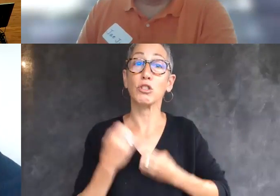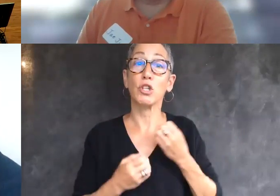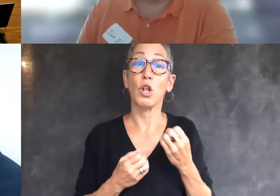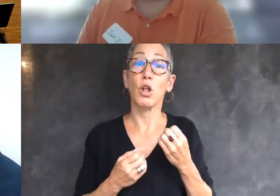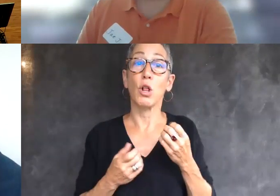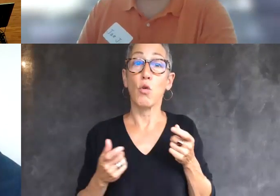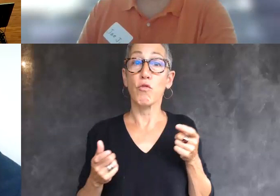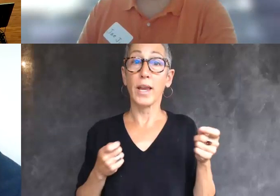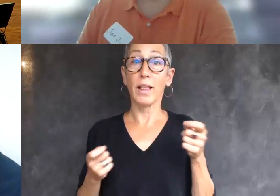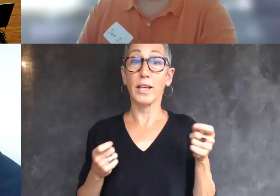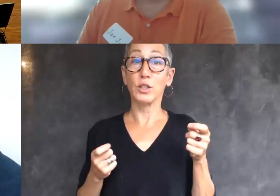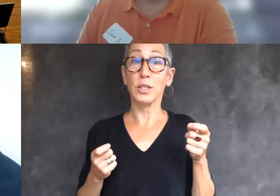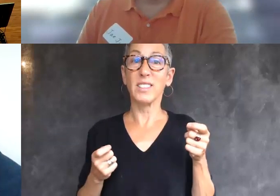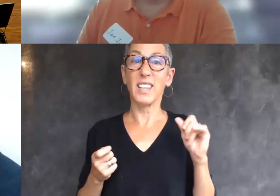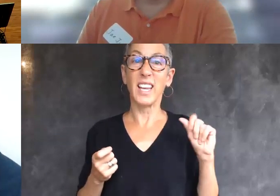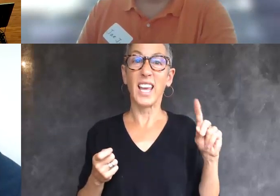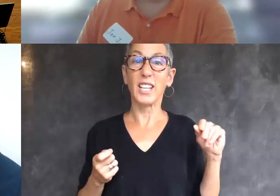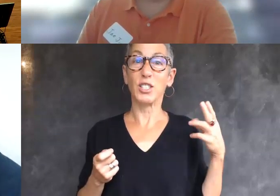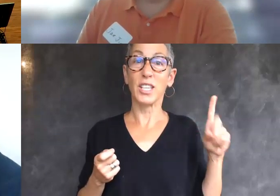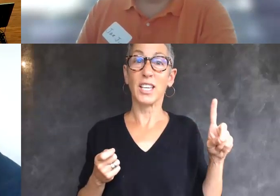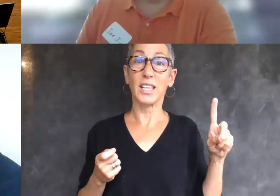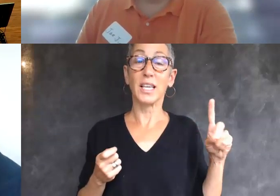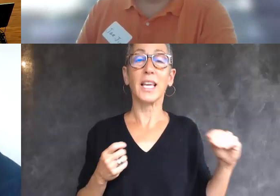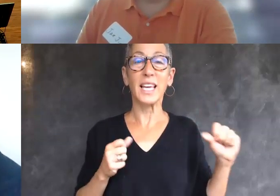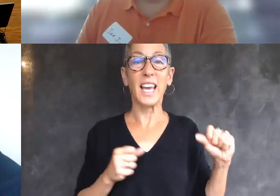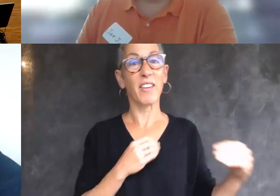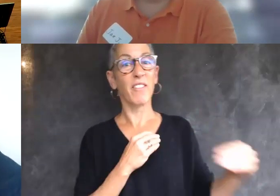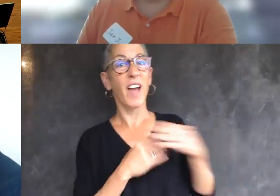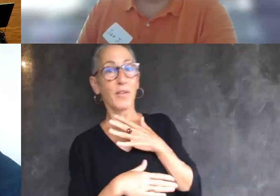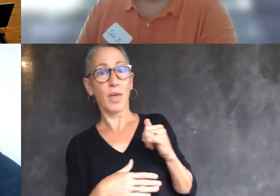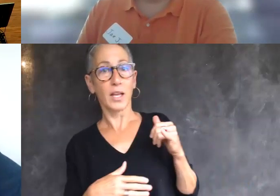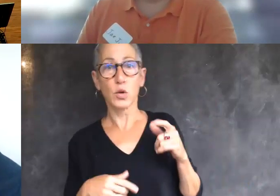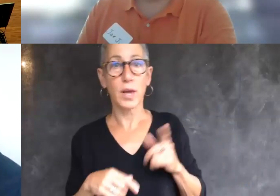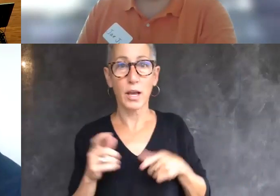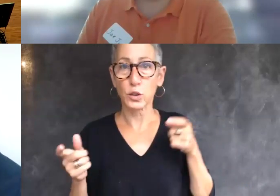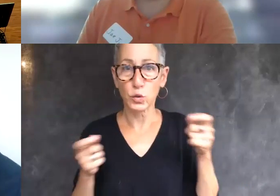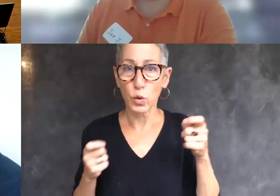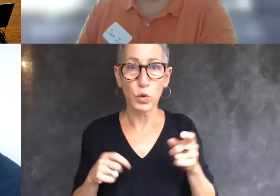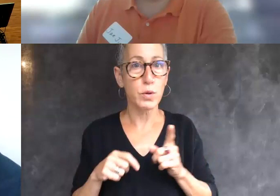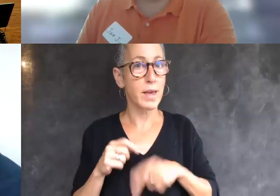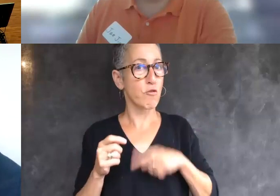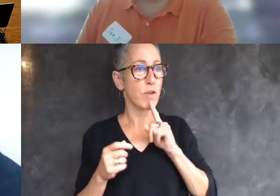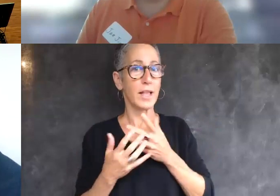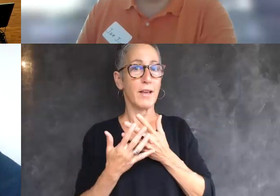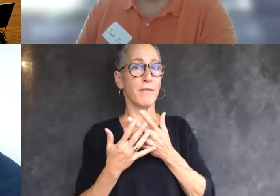and so it can affect your ability to control your emotions and filter how you're reacting to situations that are frustrating.